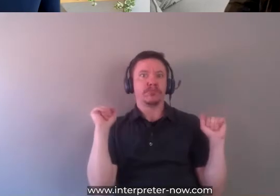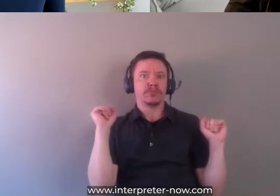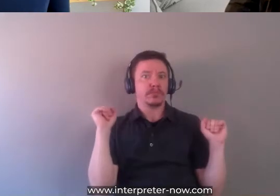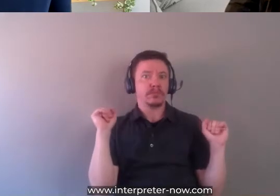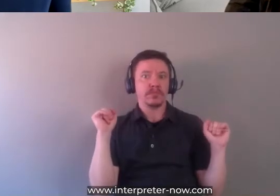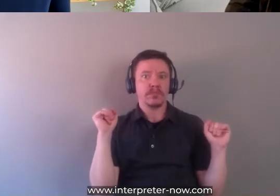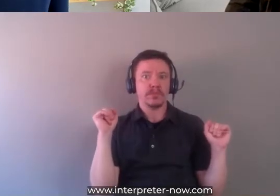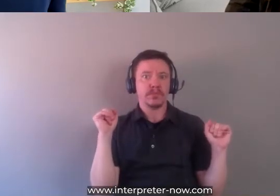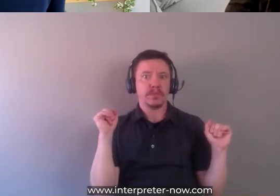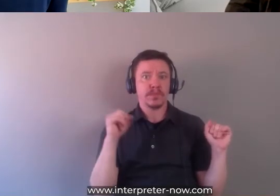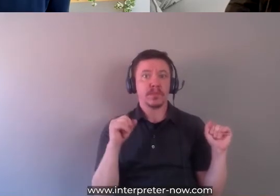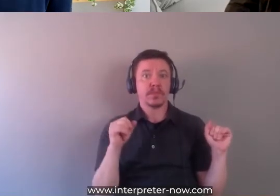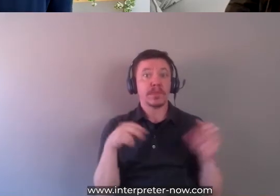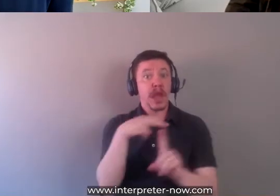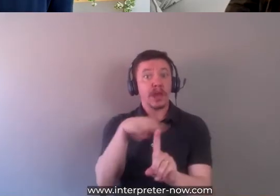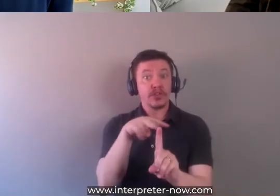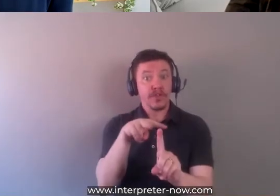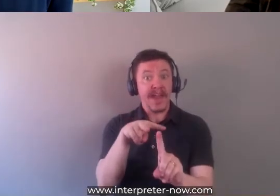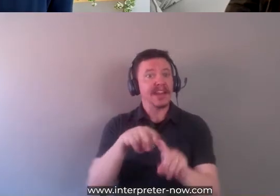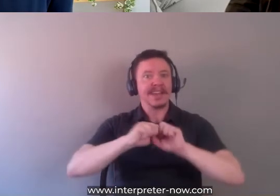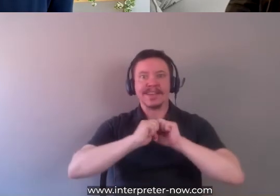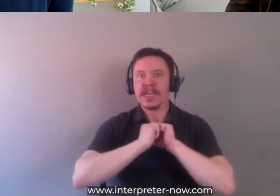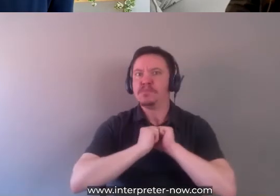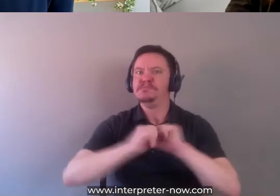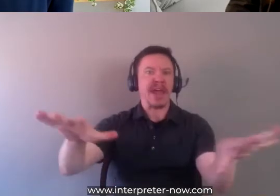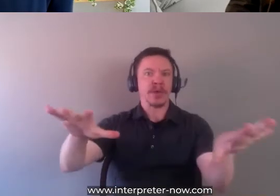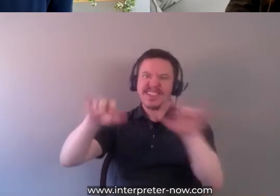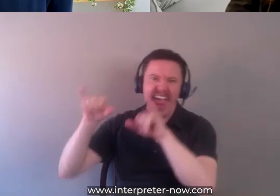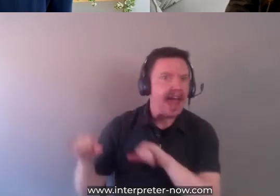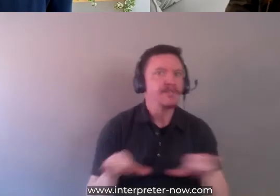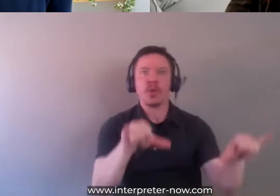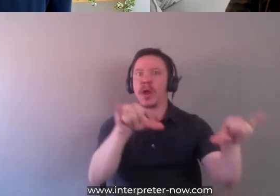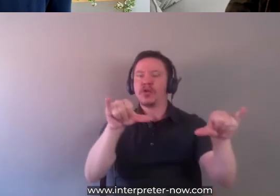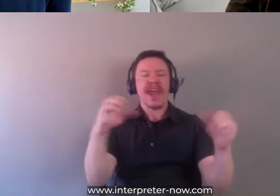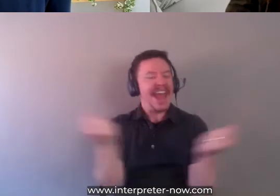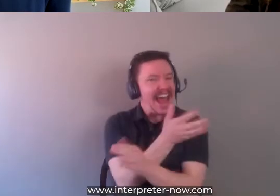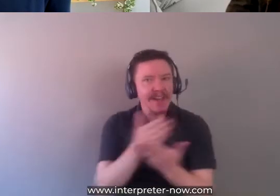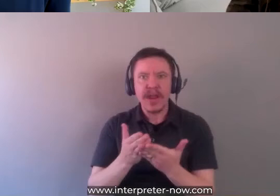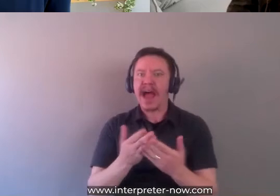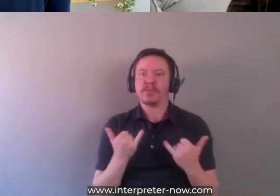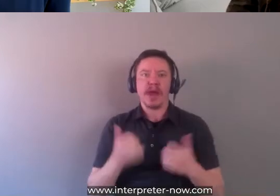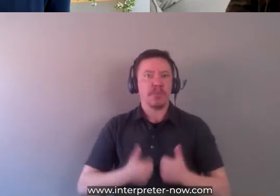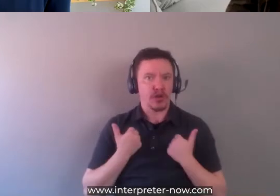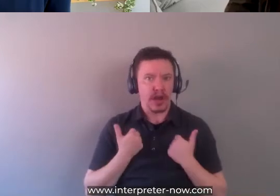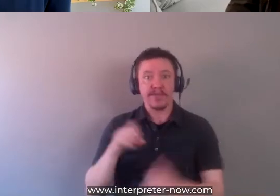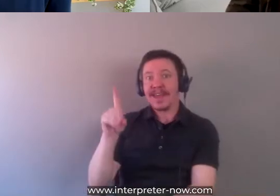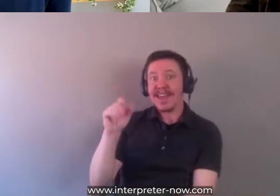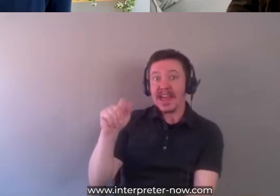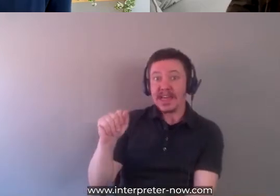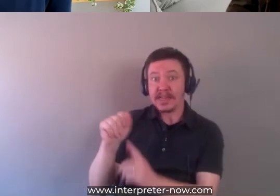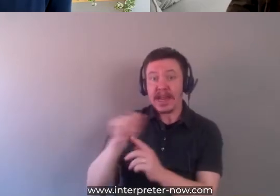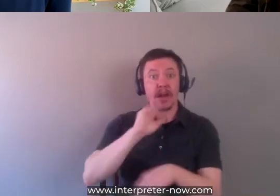Surveillance is ubiquitous in every part of modern life. Data on us, all of us,